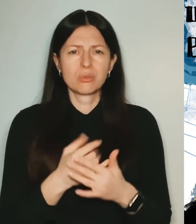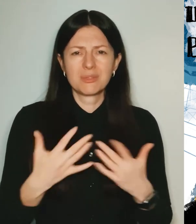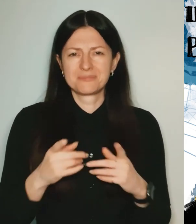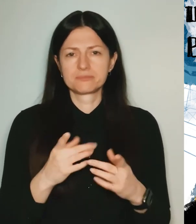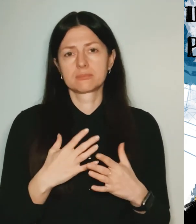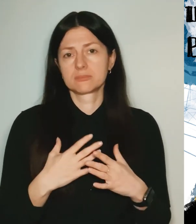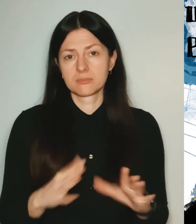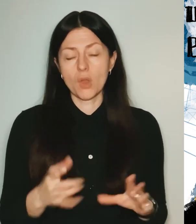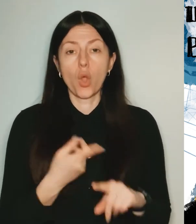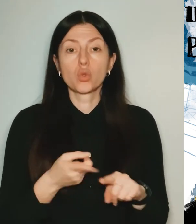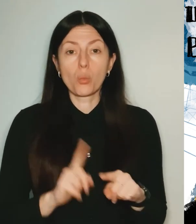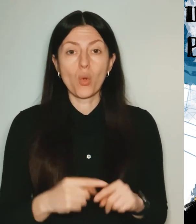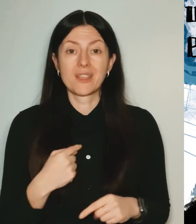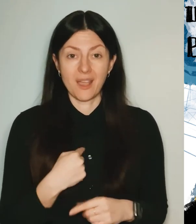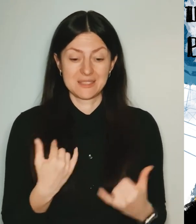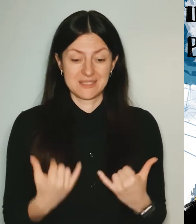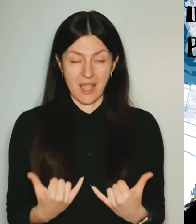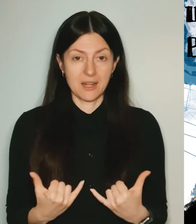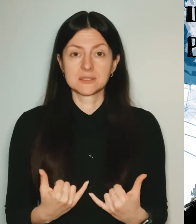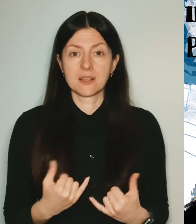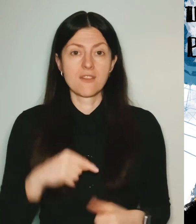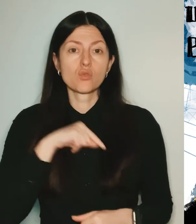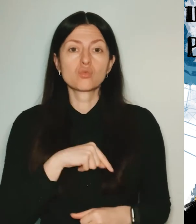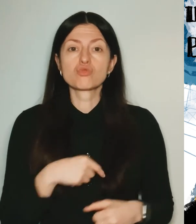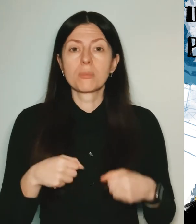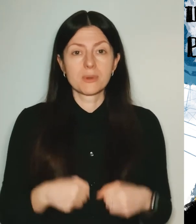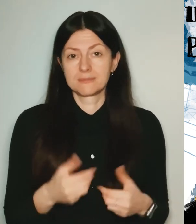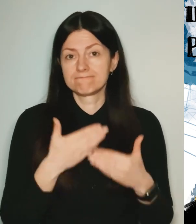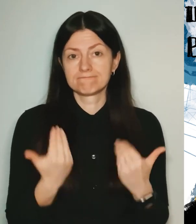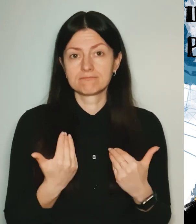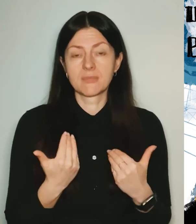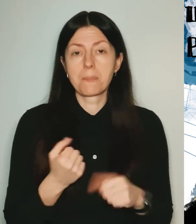So now, deep inside I knew that I had no right to force her,